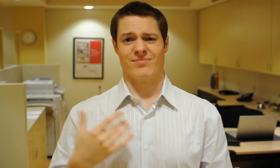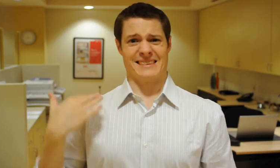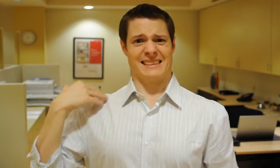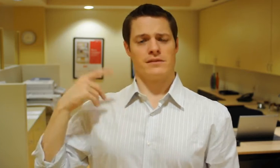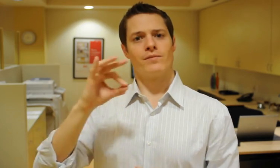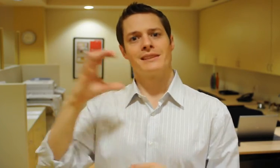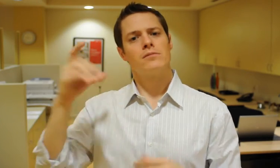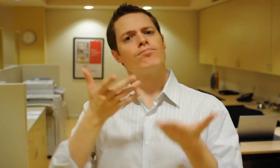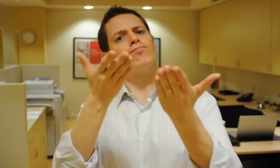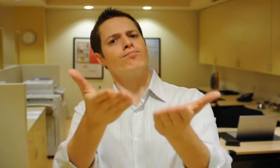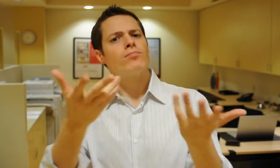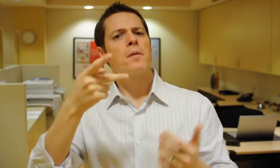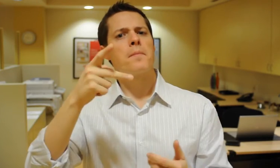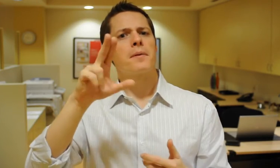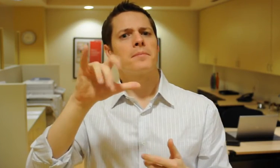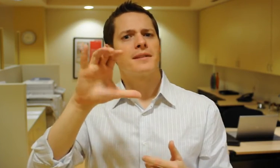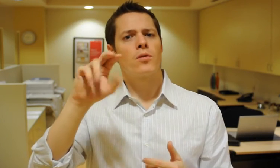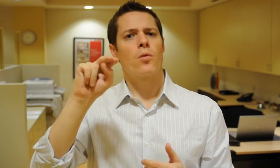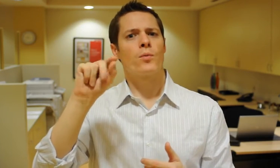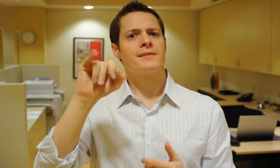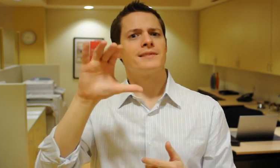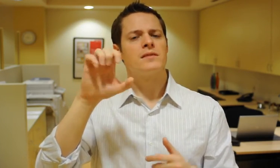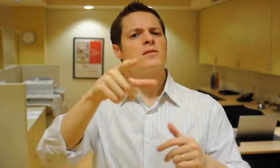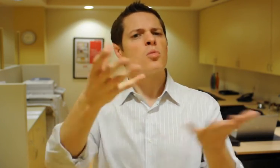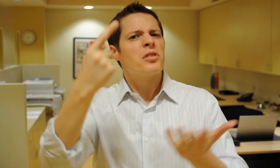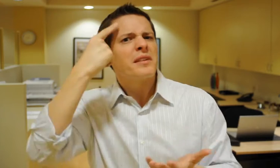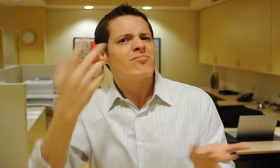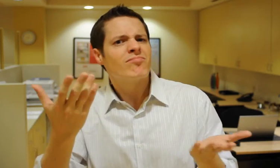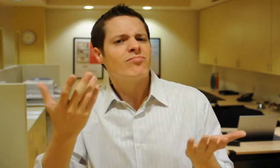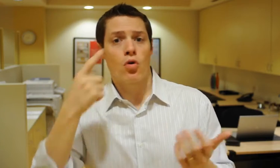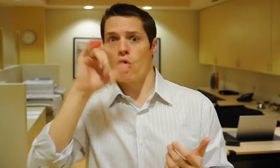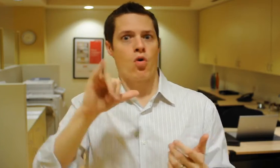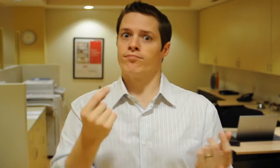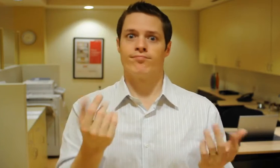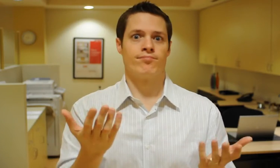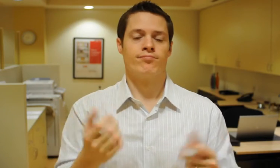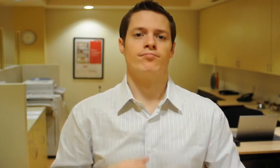Recently the FCC released a Public Notice asking for input on new rates.